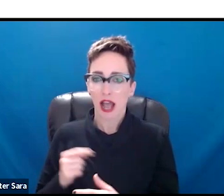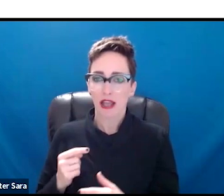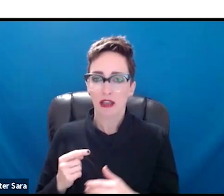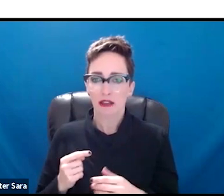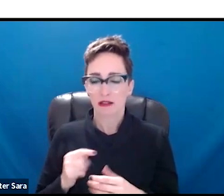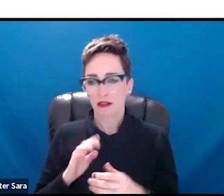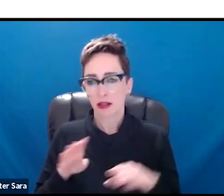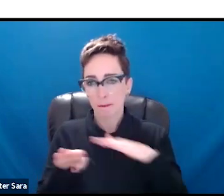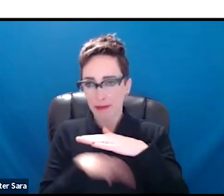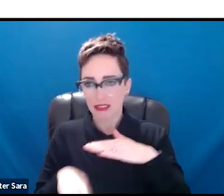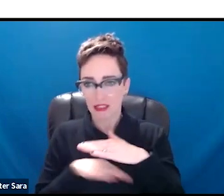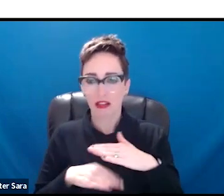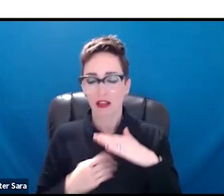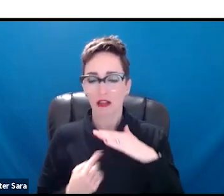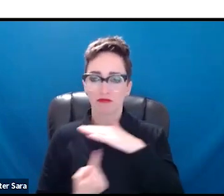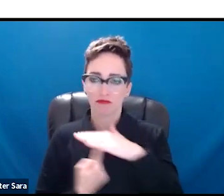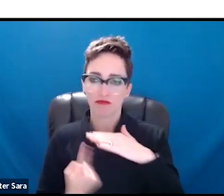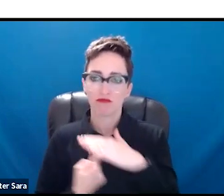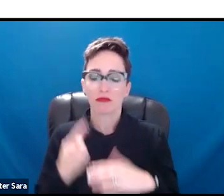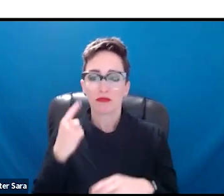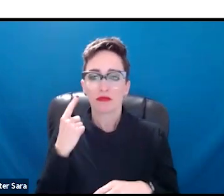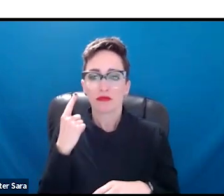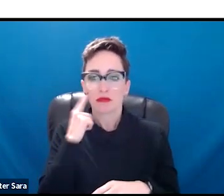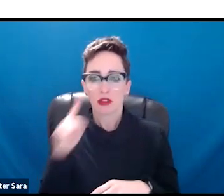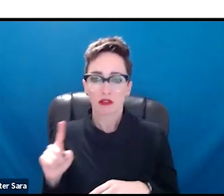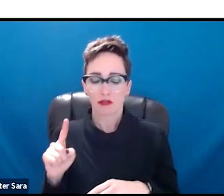and diagnosed with post-traumatic stress disorder.